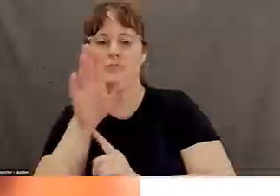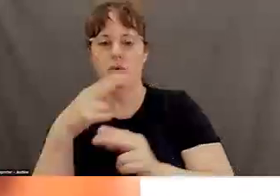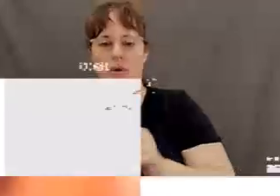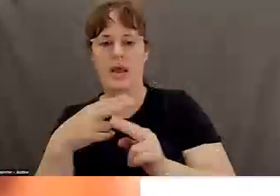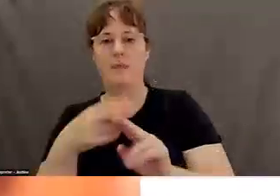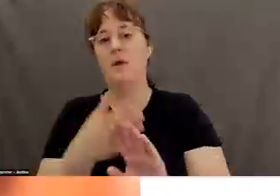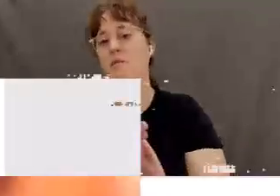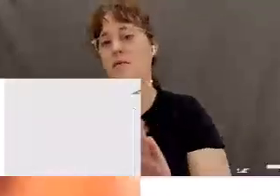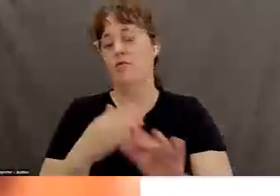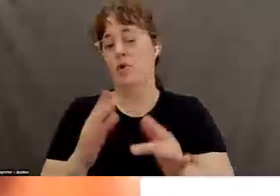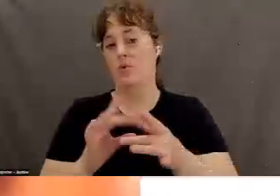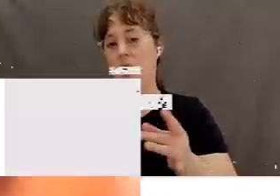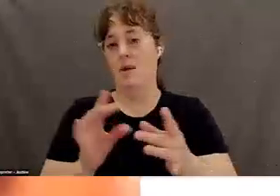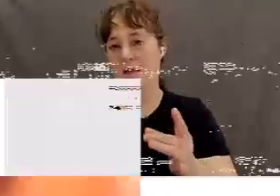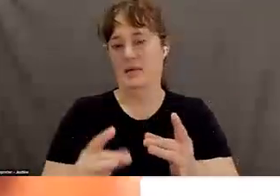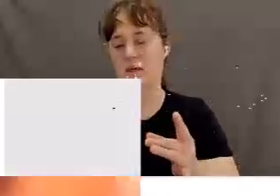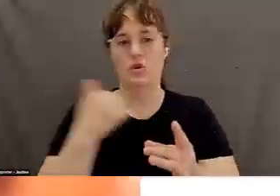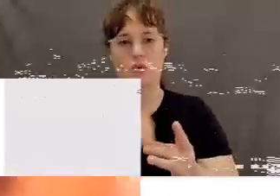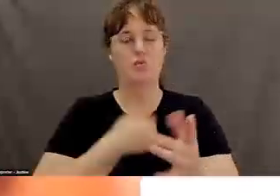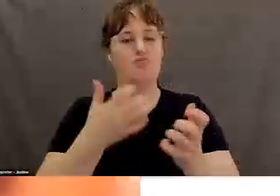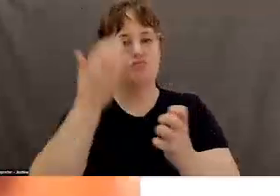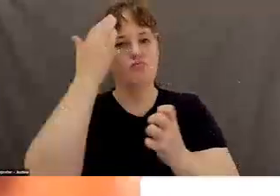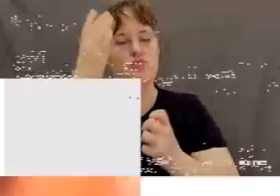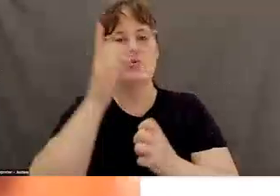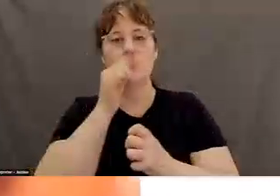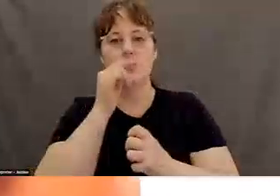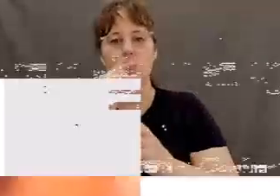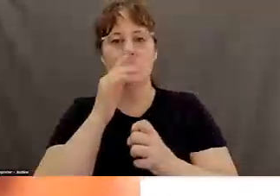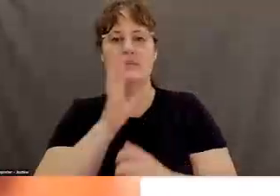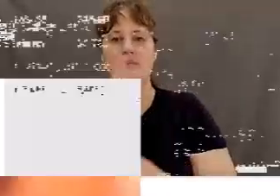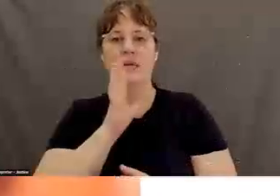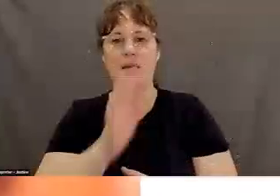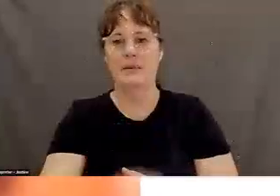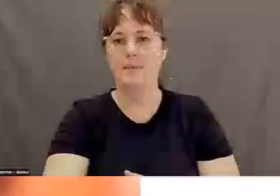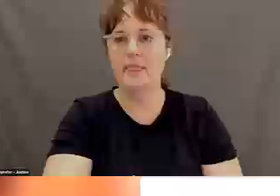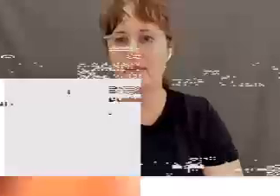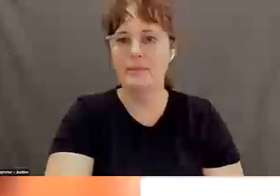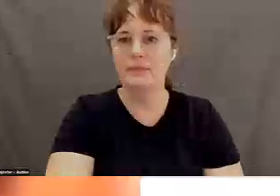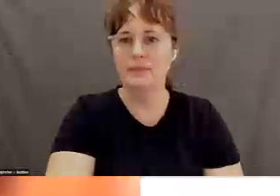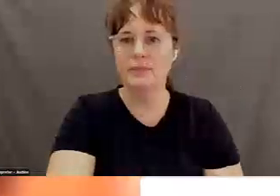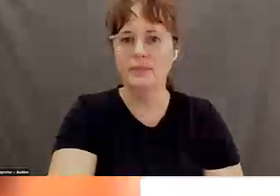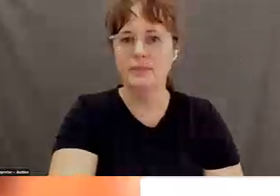Boardroom: know who was speaking Katie, could you please call the roll? Boardroom: Yeah, Steffanie Fain?